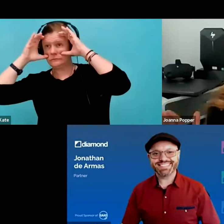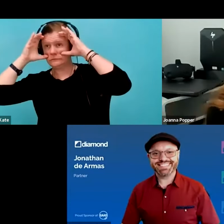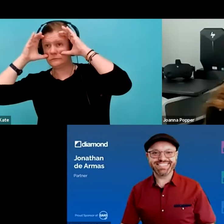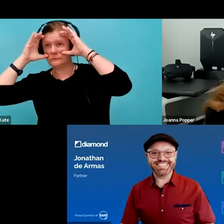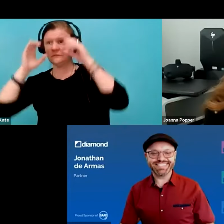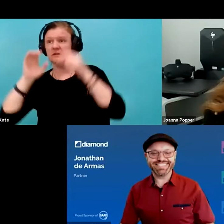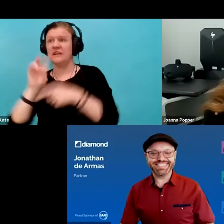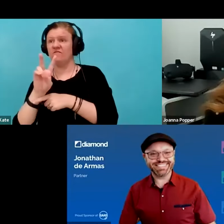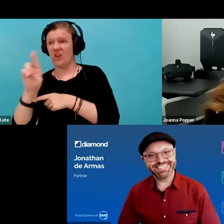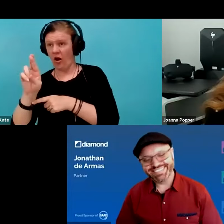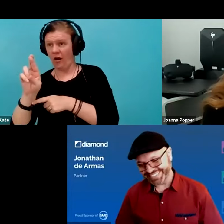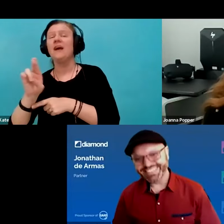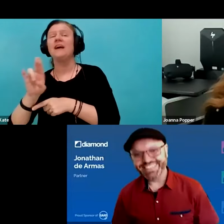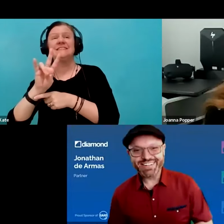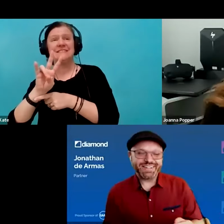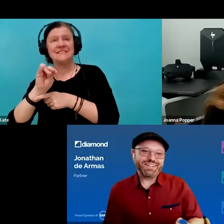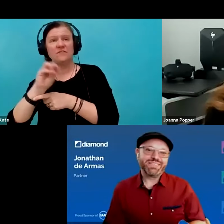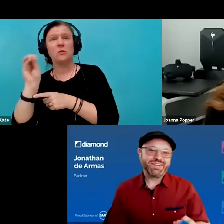all you're going to get from us today. And sadly, or